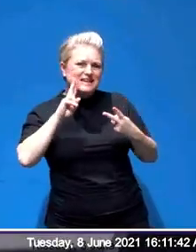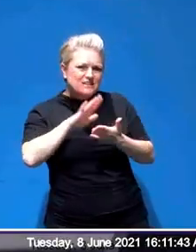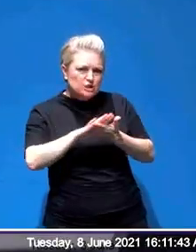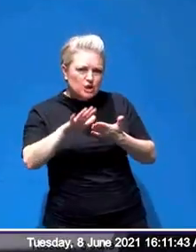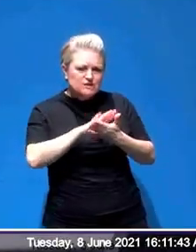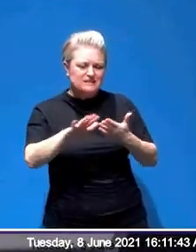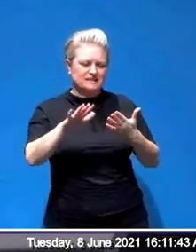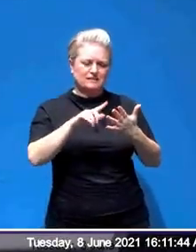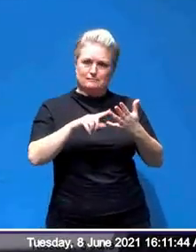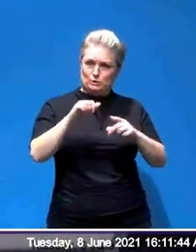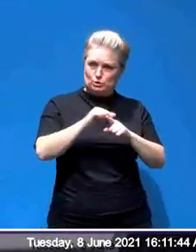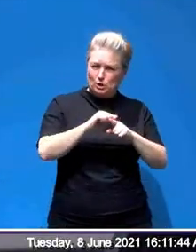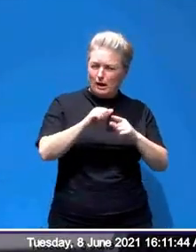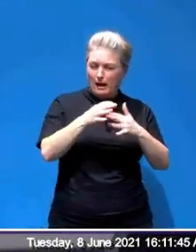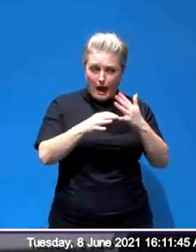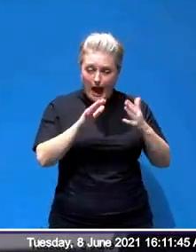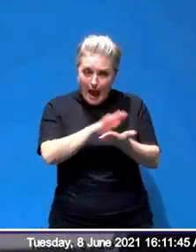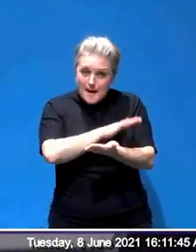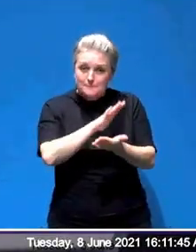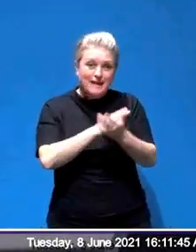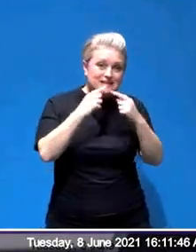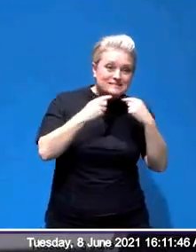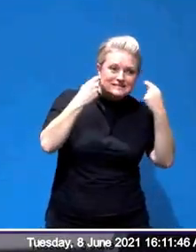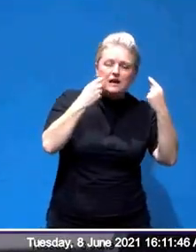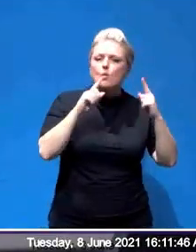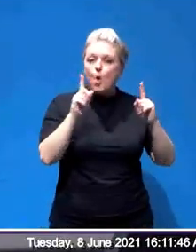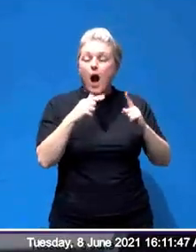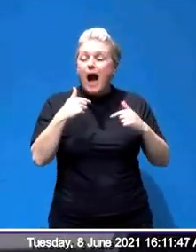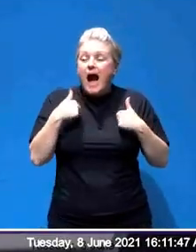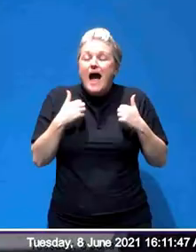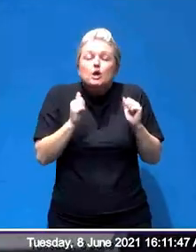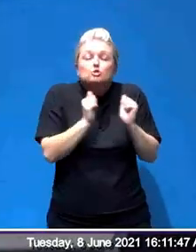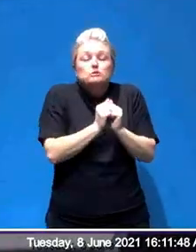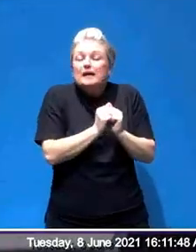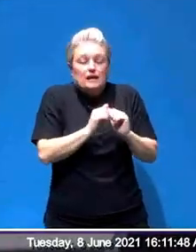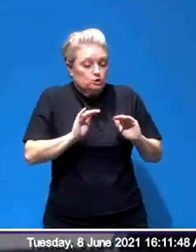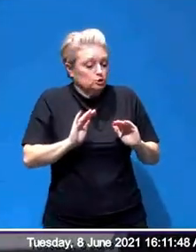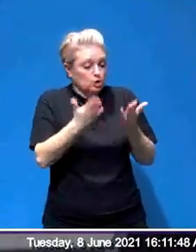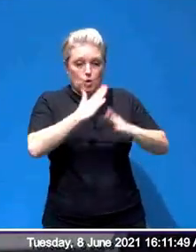I agree that it is a short period of time for me as Director in that space,